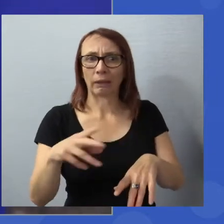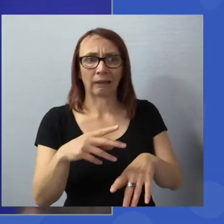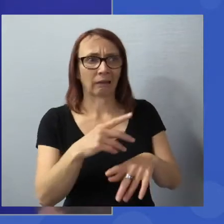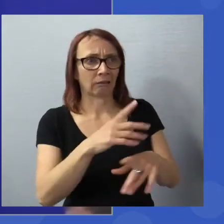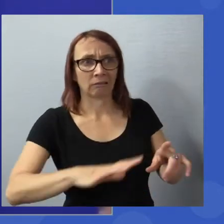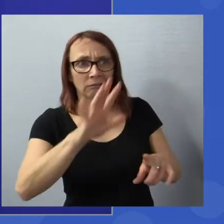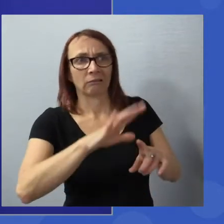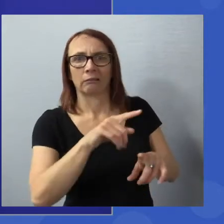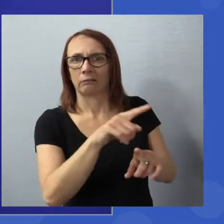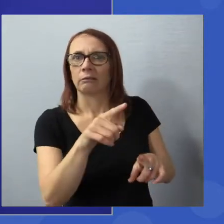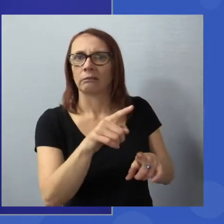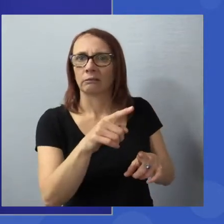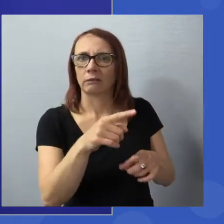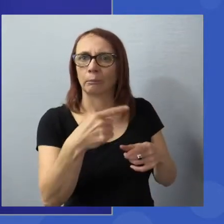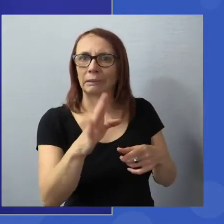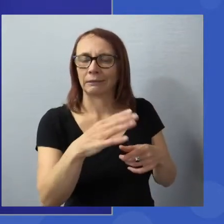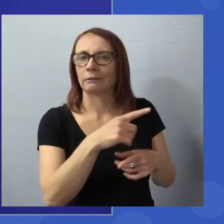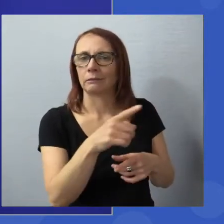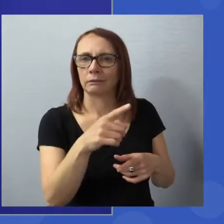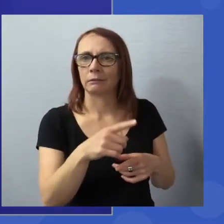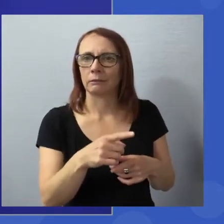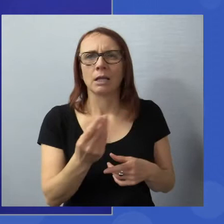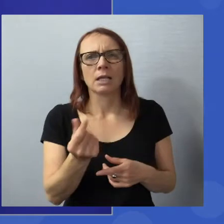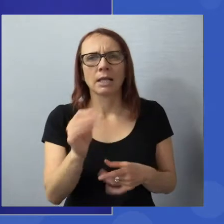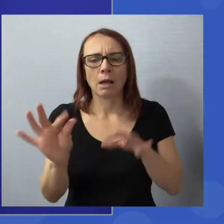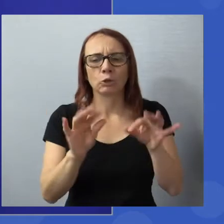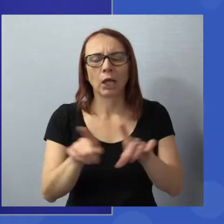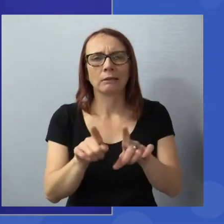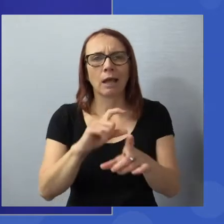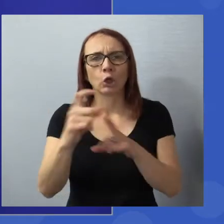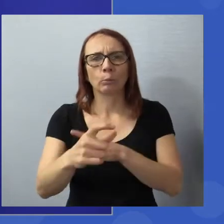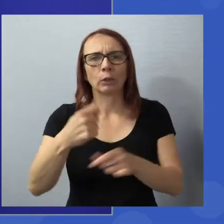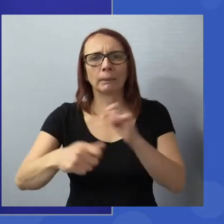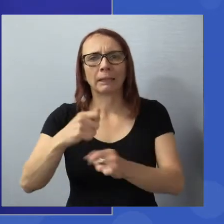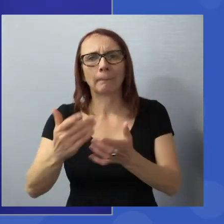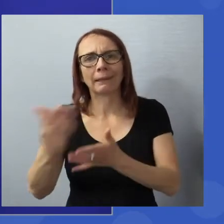recruit are for the choices would be cleaner communities clear parks again